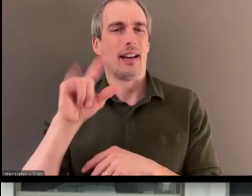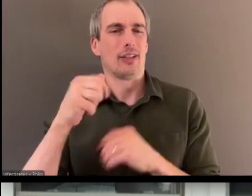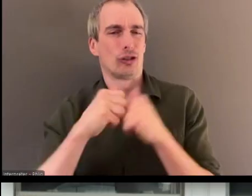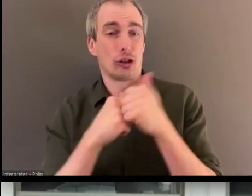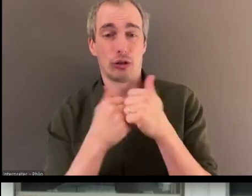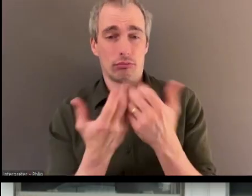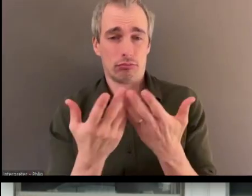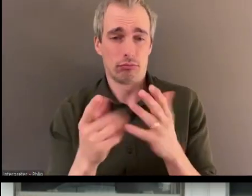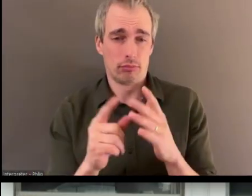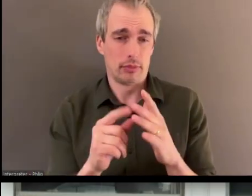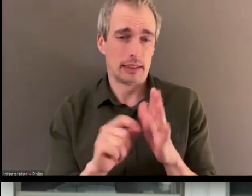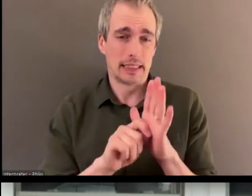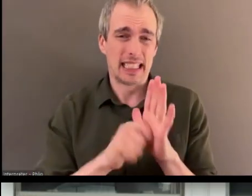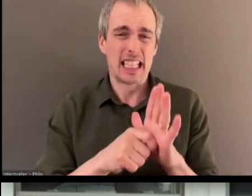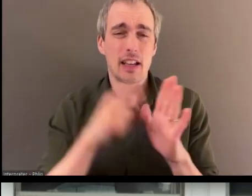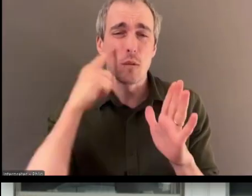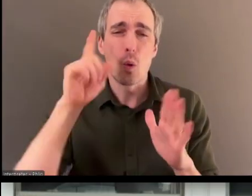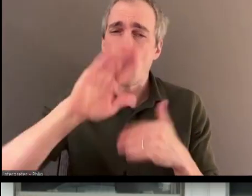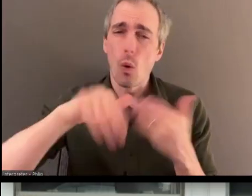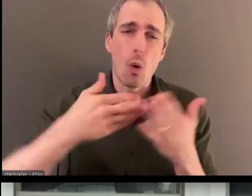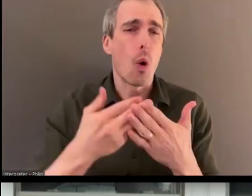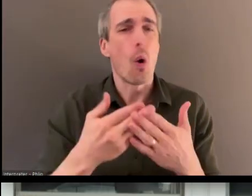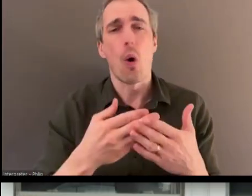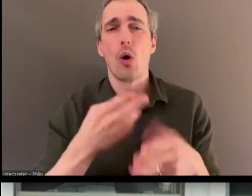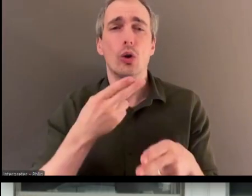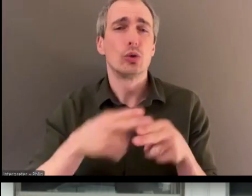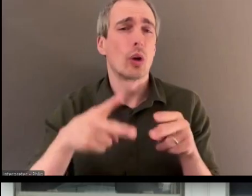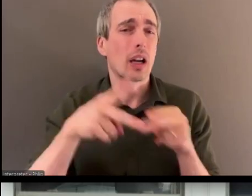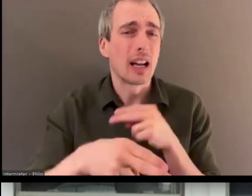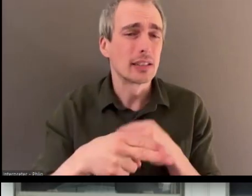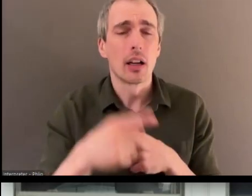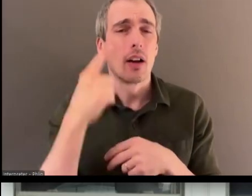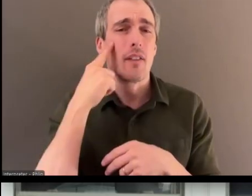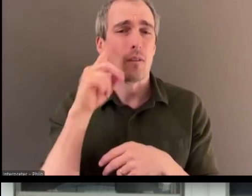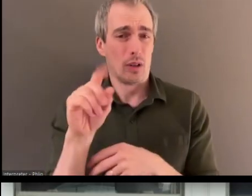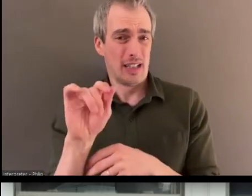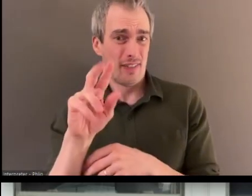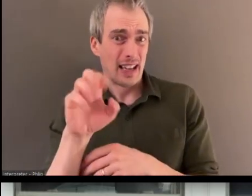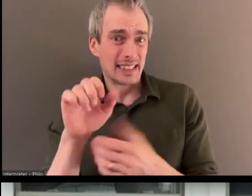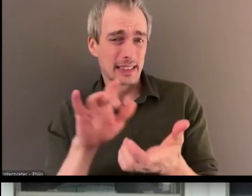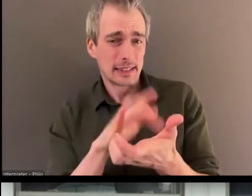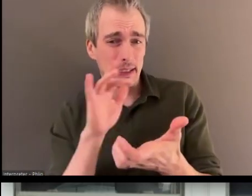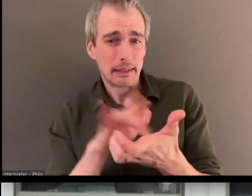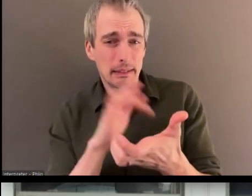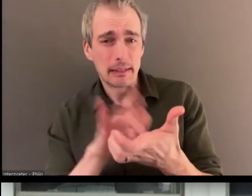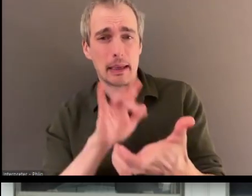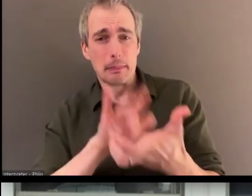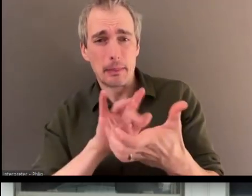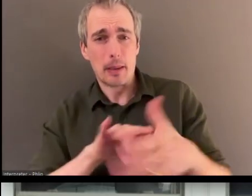navigate through. But it's also just what the meaning of the paper needs to cling to.